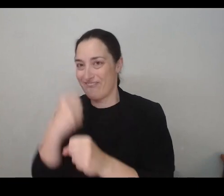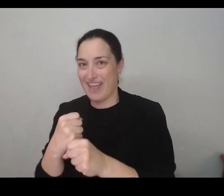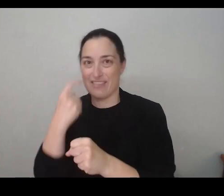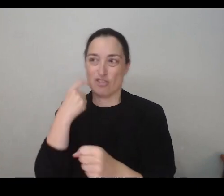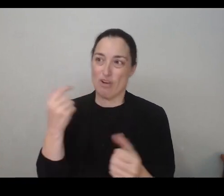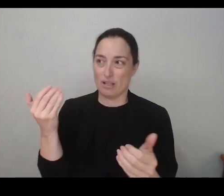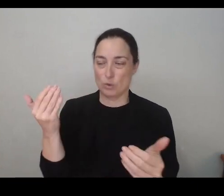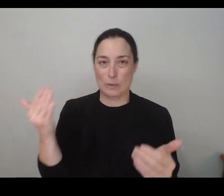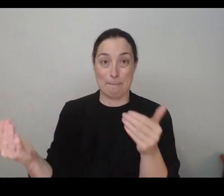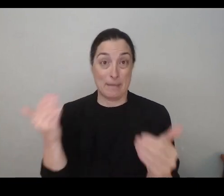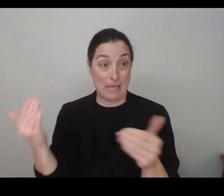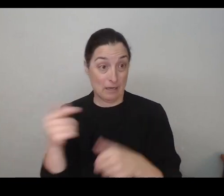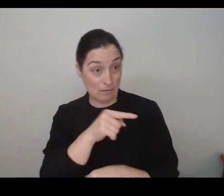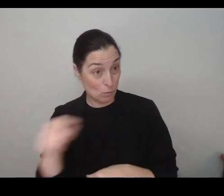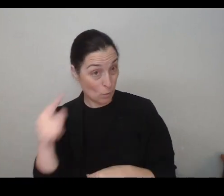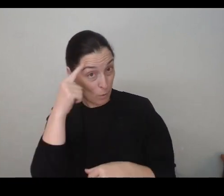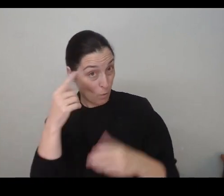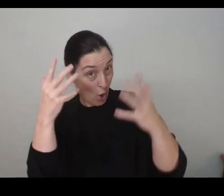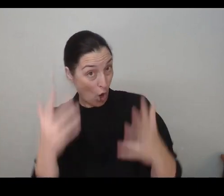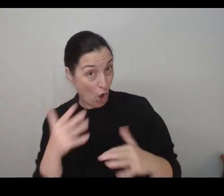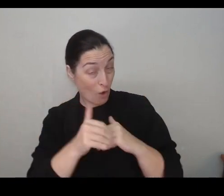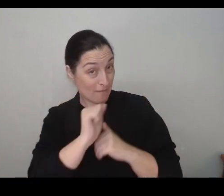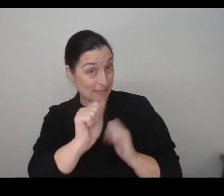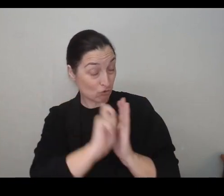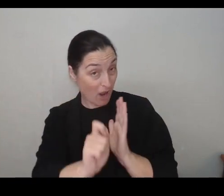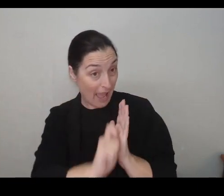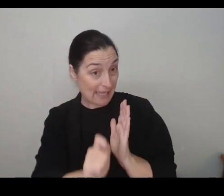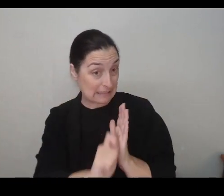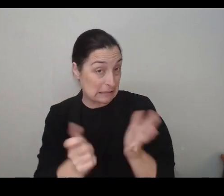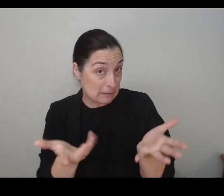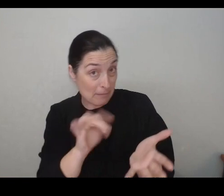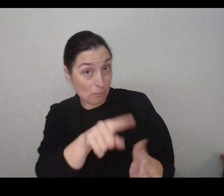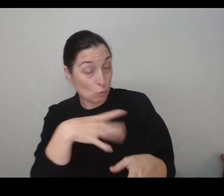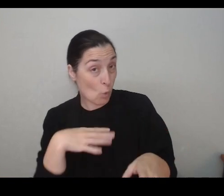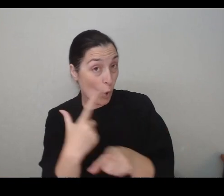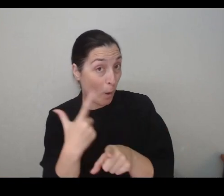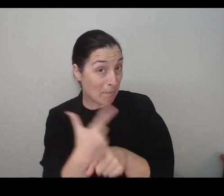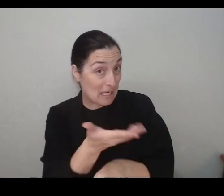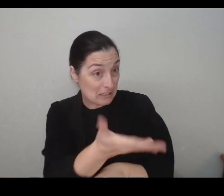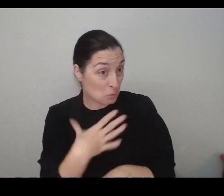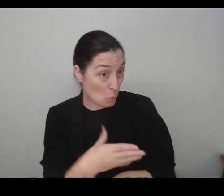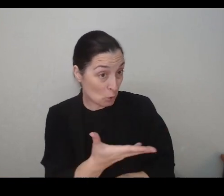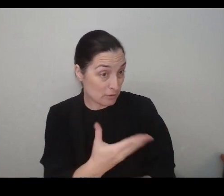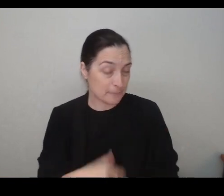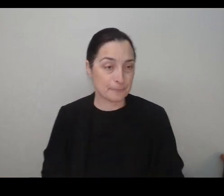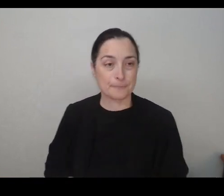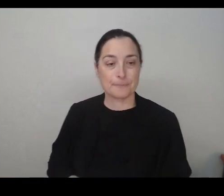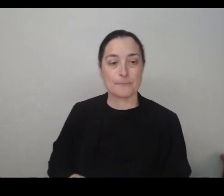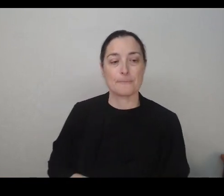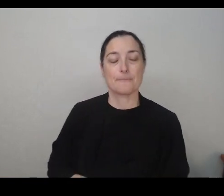You've thought about a lot of his writings and I dunno if you want to comment on that. Maybe just a word to say